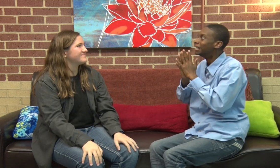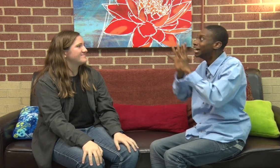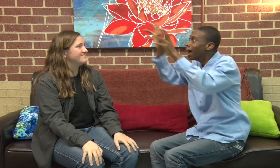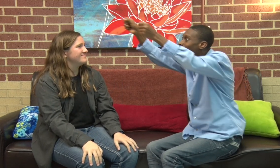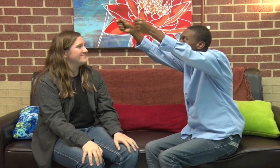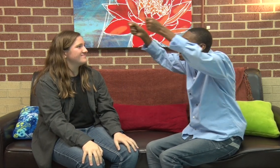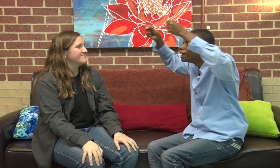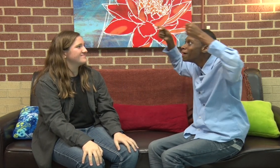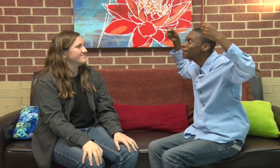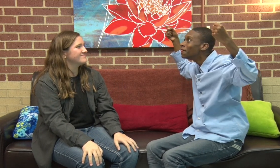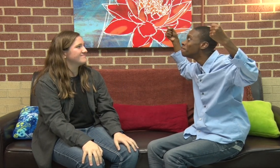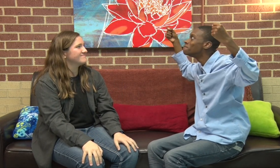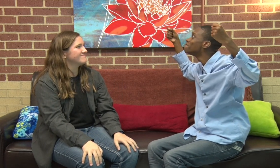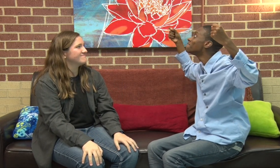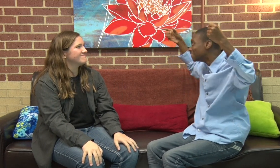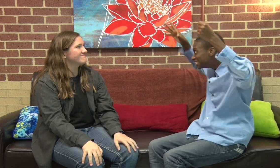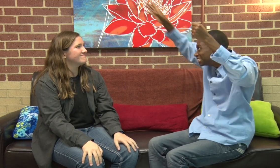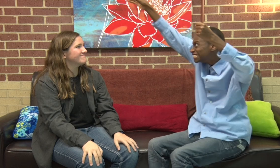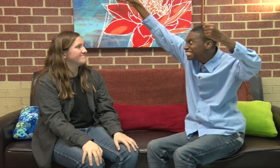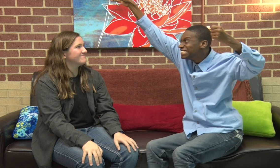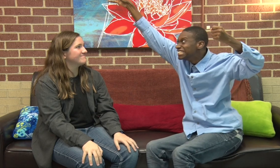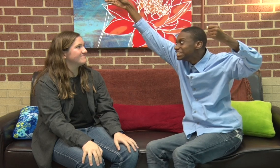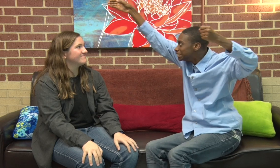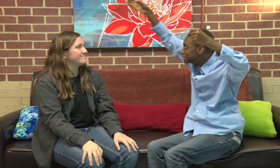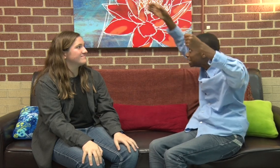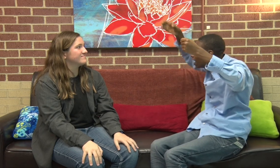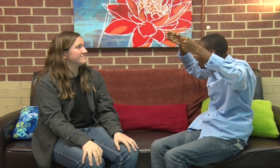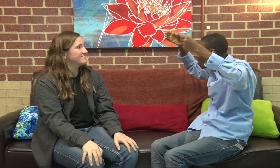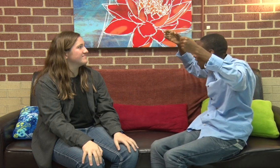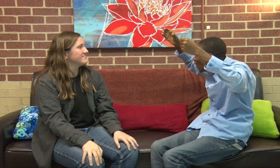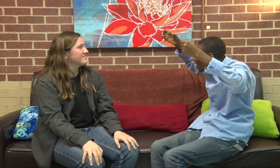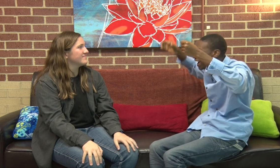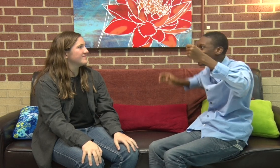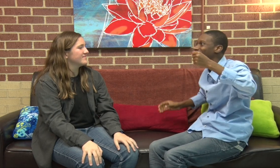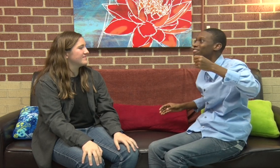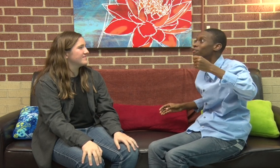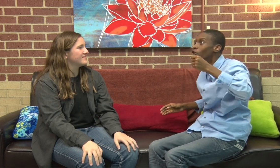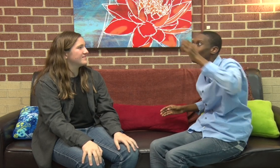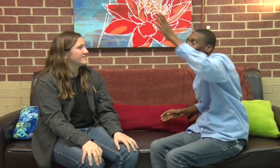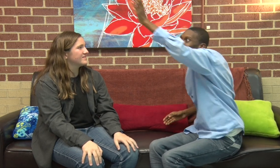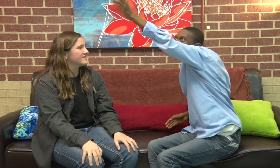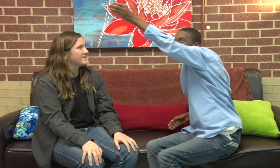He was so excited, he opened the cabinet. and grabbed the first ingredient.